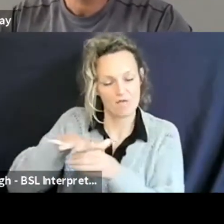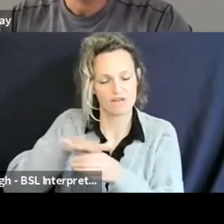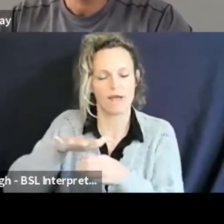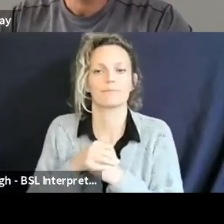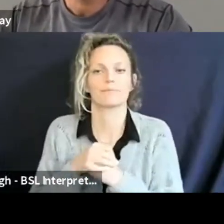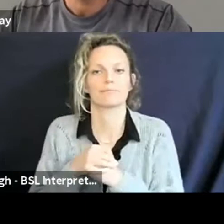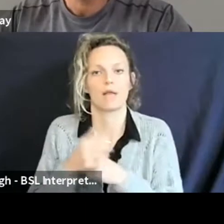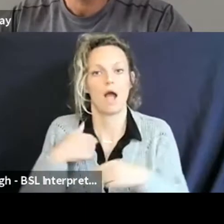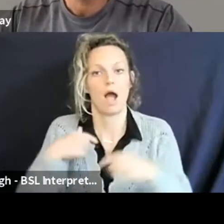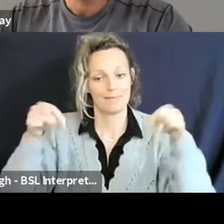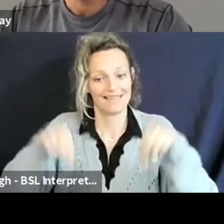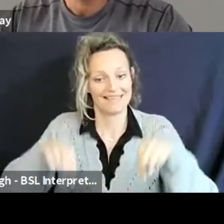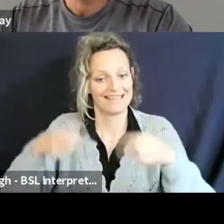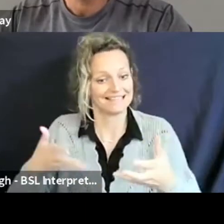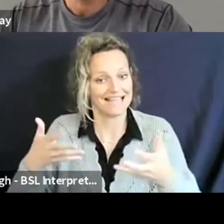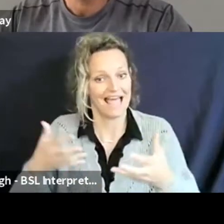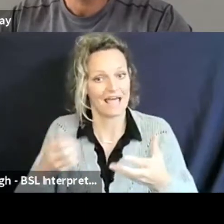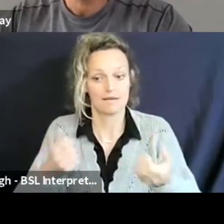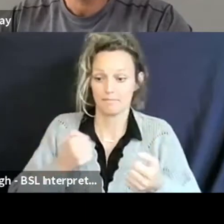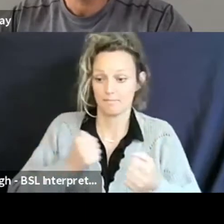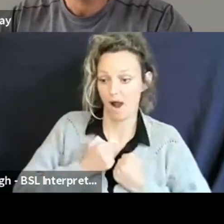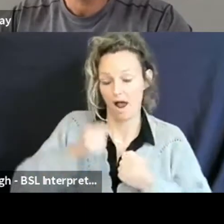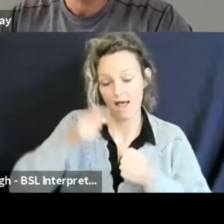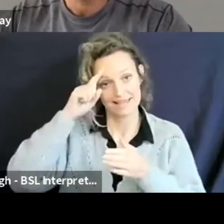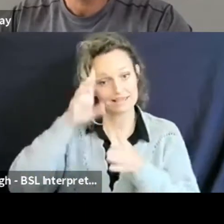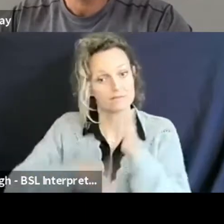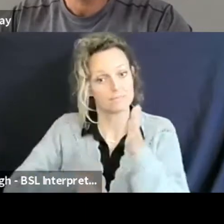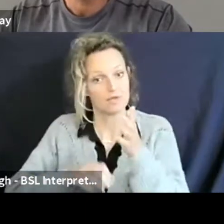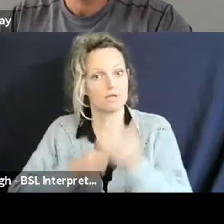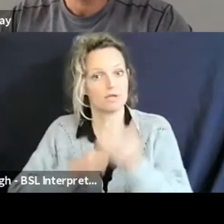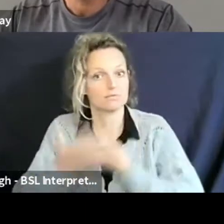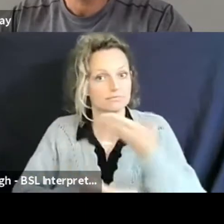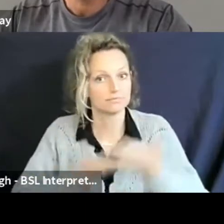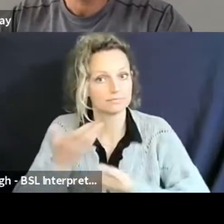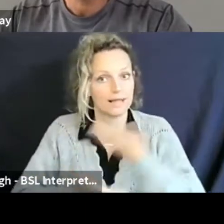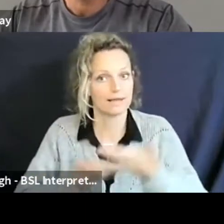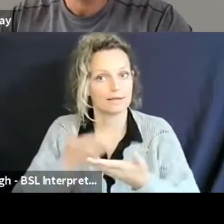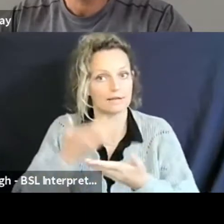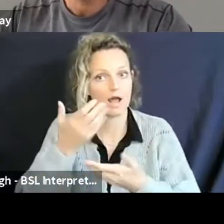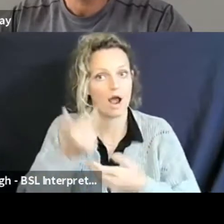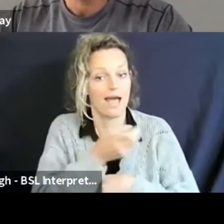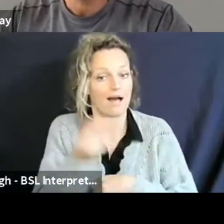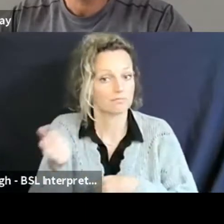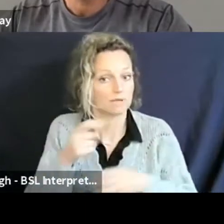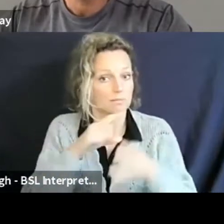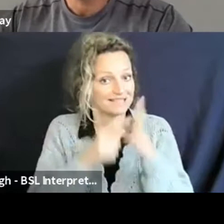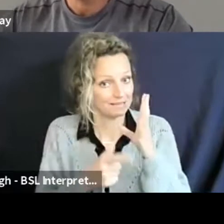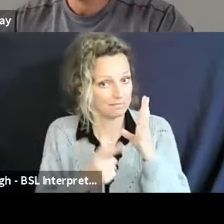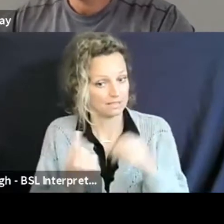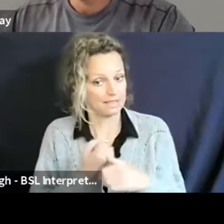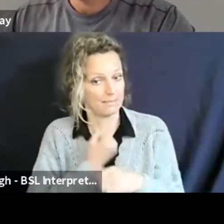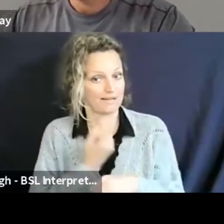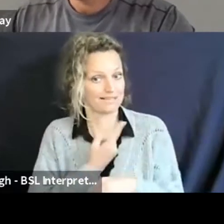My name is Annmarie, I am a capability officer, in one of the business areas within HMRC.